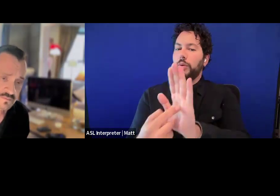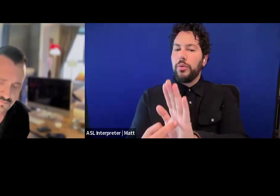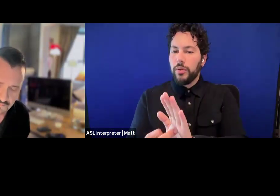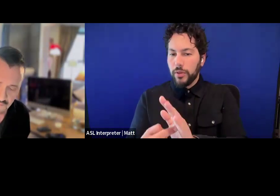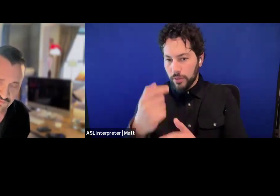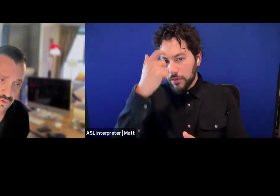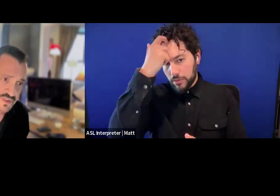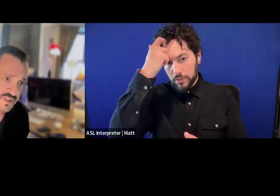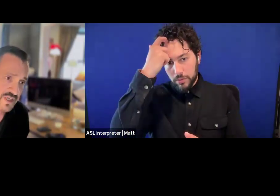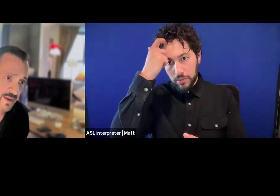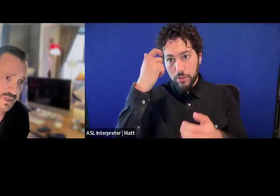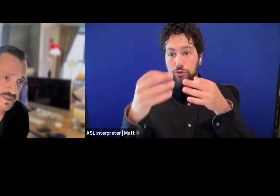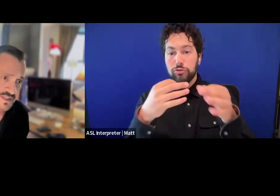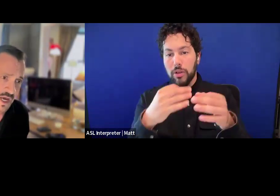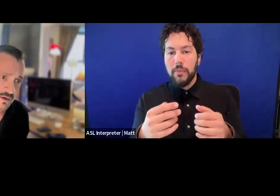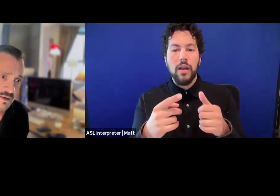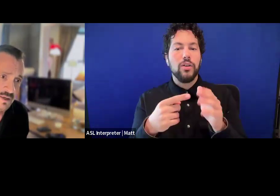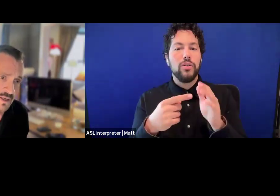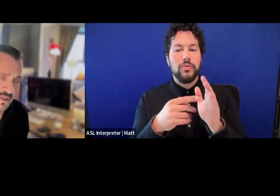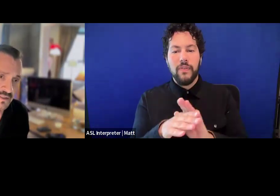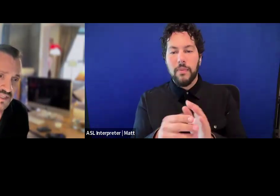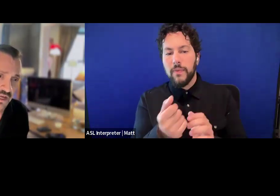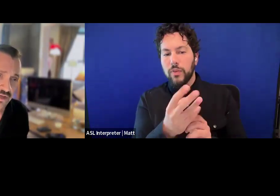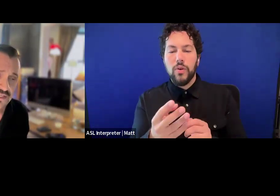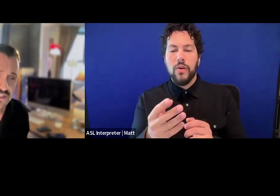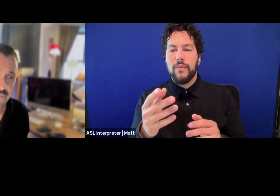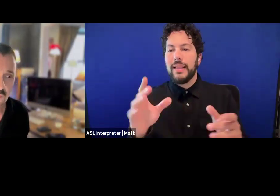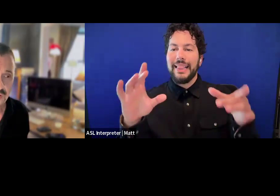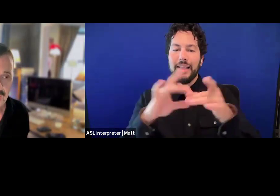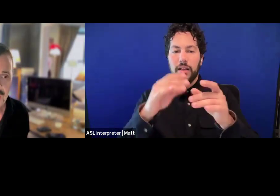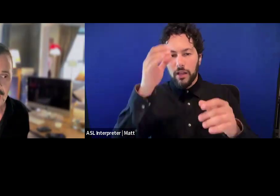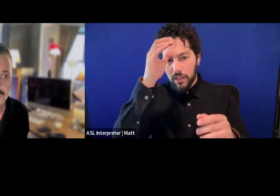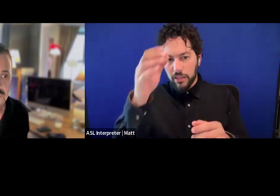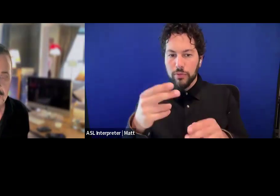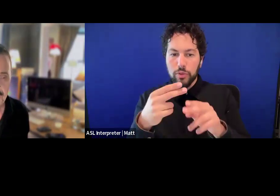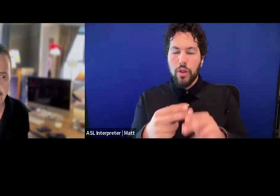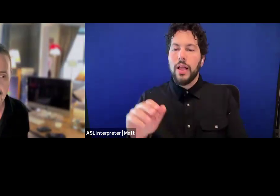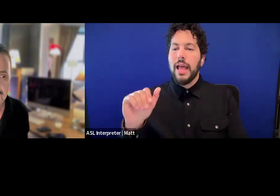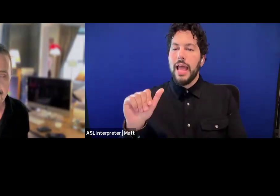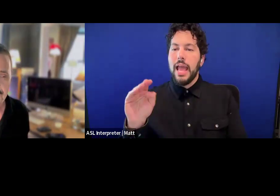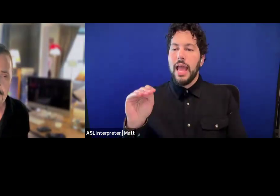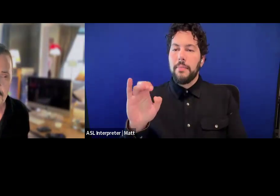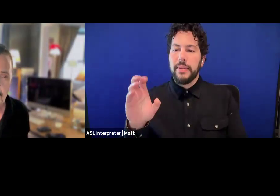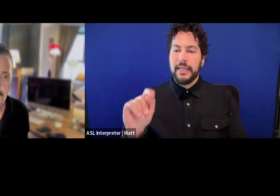First is ambient desire. Desire not as something one has, but as something that moves